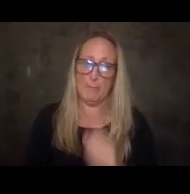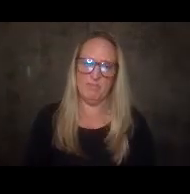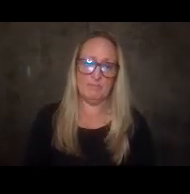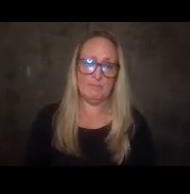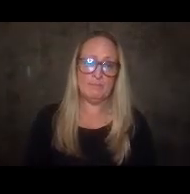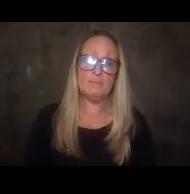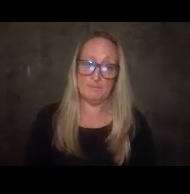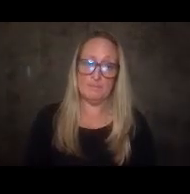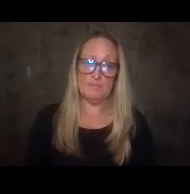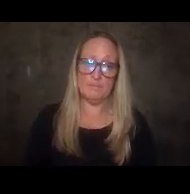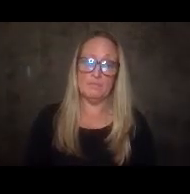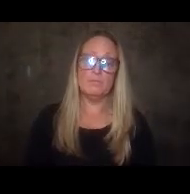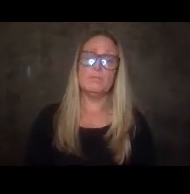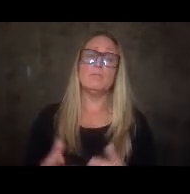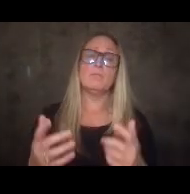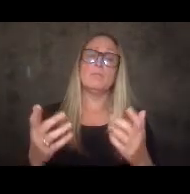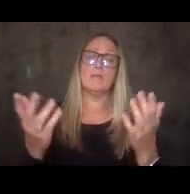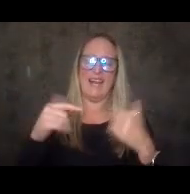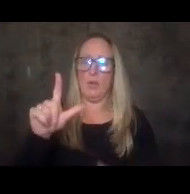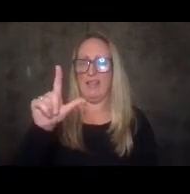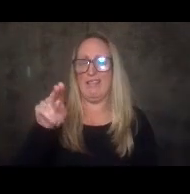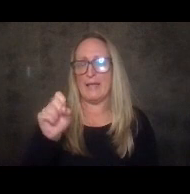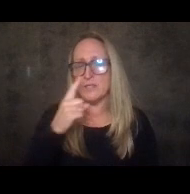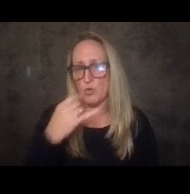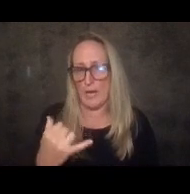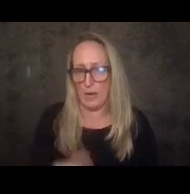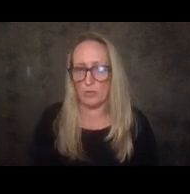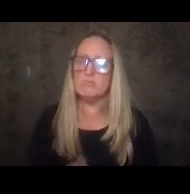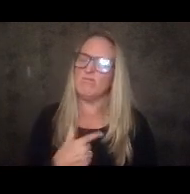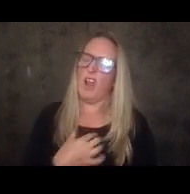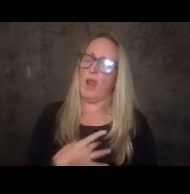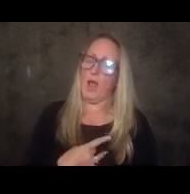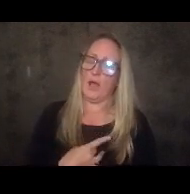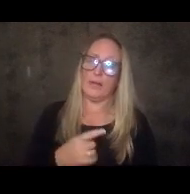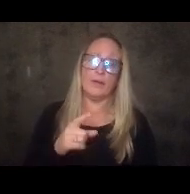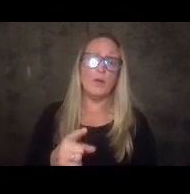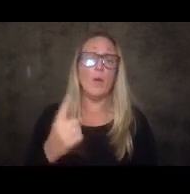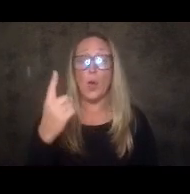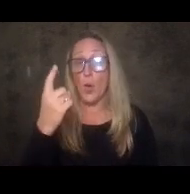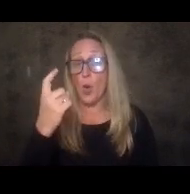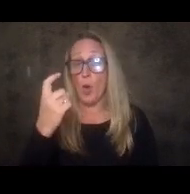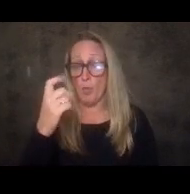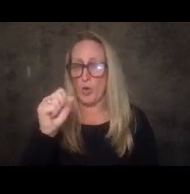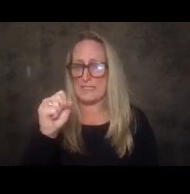OK, I'm going to change it back to lens. For now. I like using this. There is one last setting I want to pull up which is